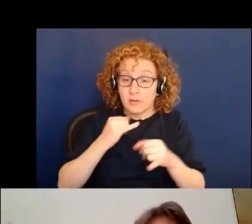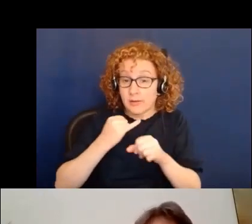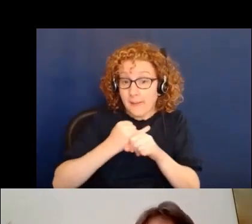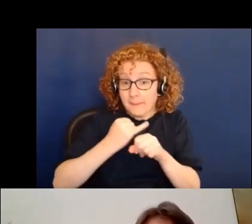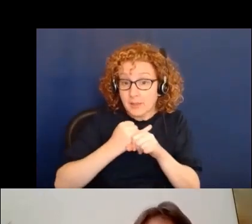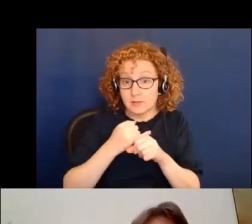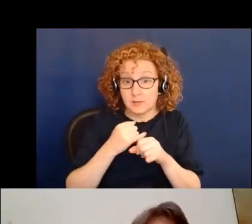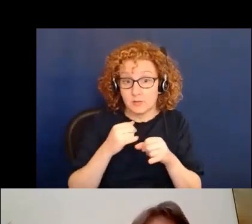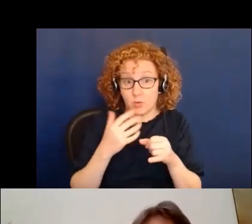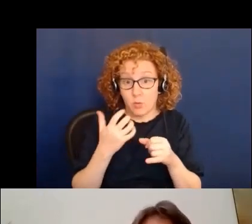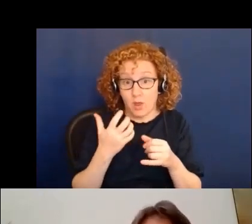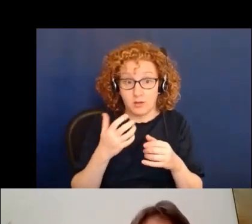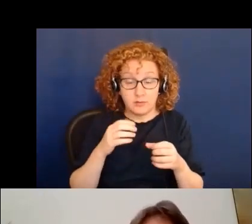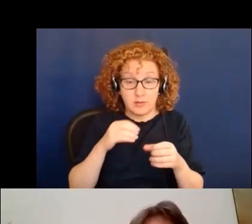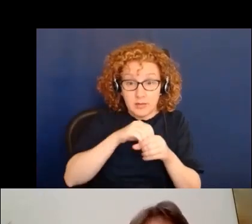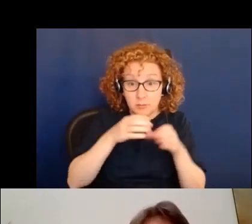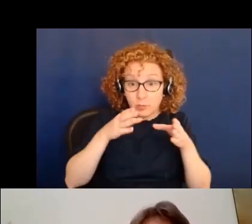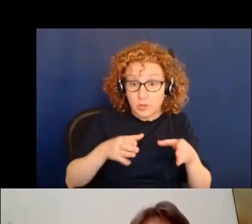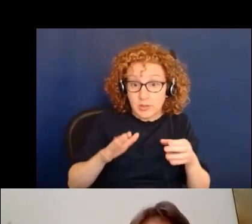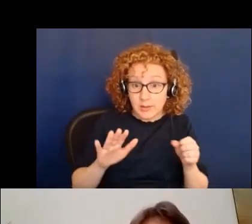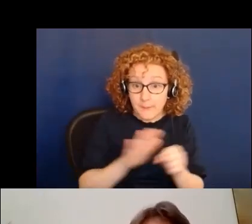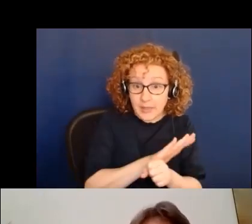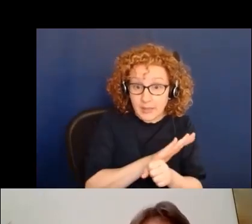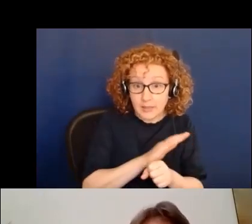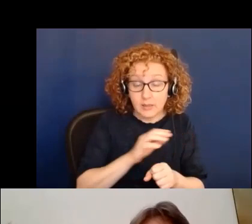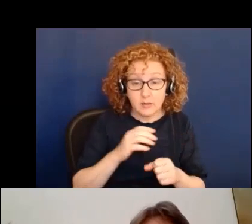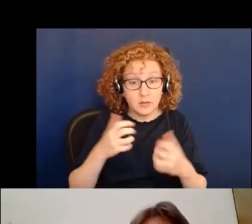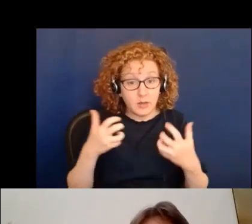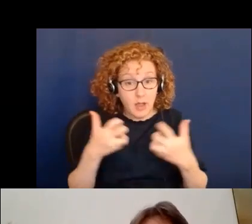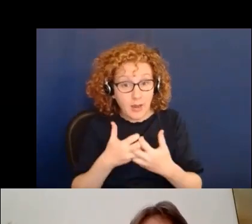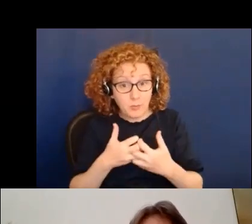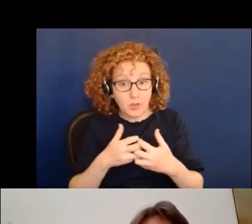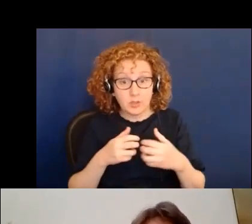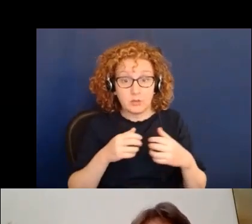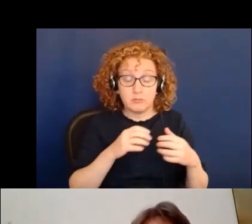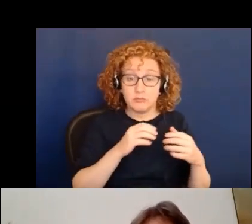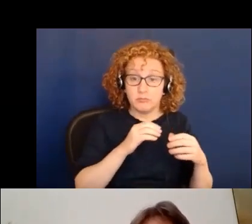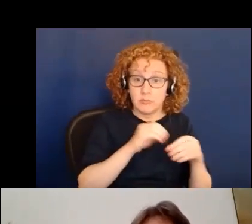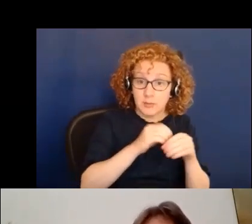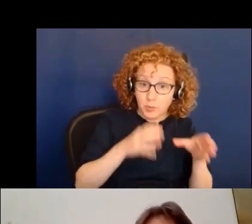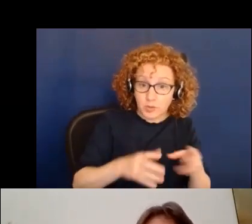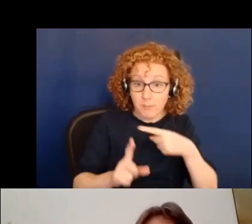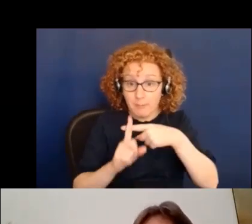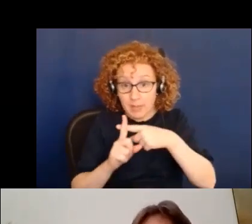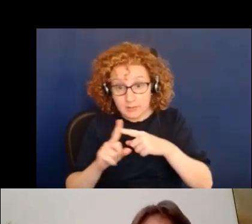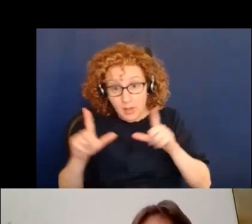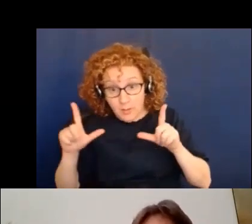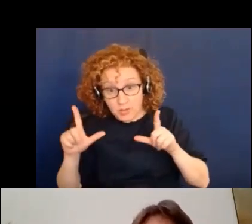hybrid what is it any of those academic decisions can change and will affect everything also the ice